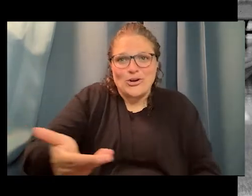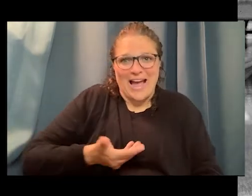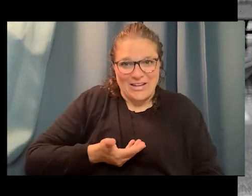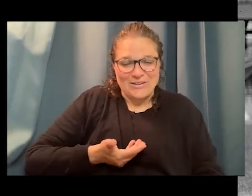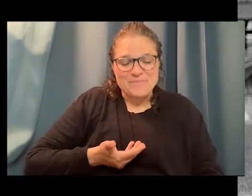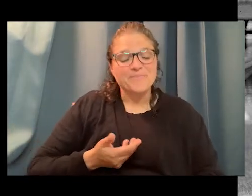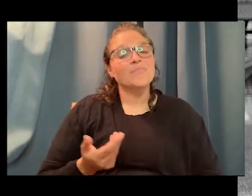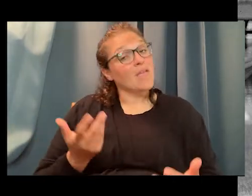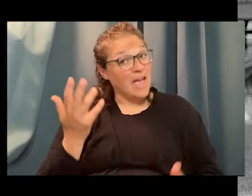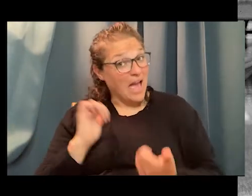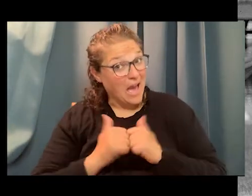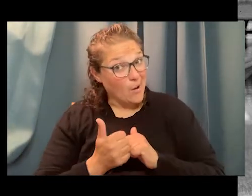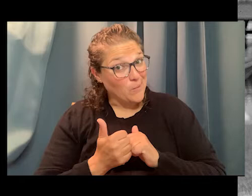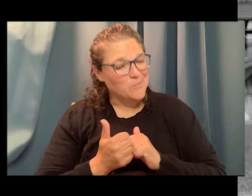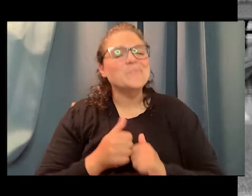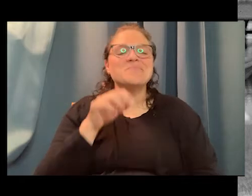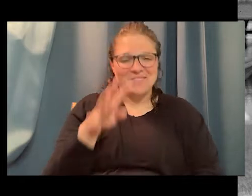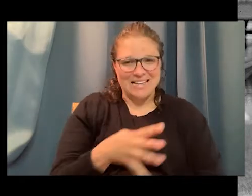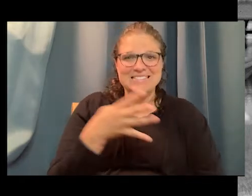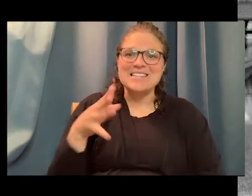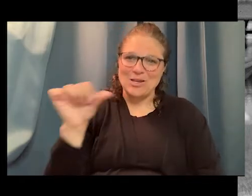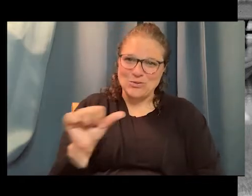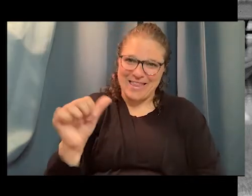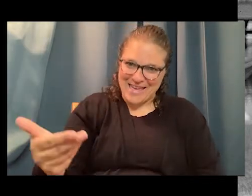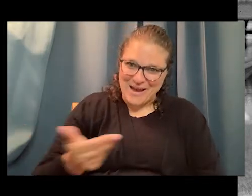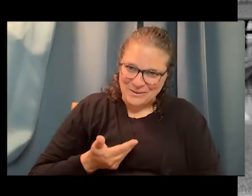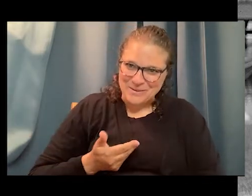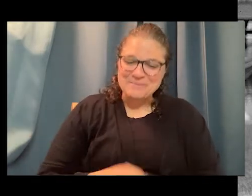All of this comes with Schedule-A hiring.